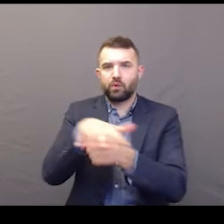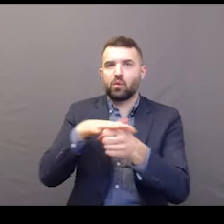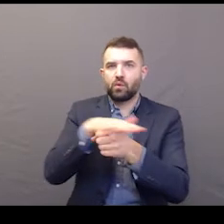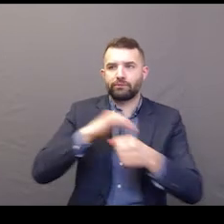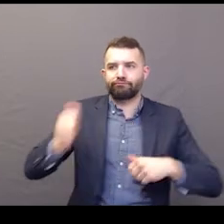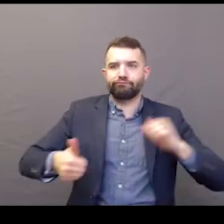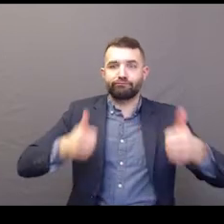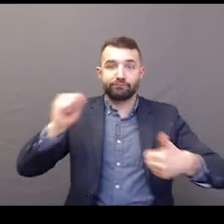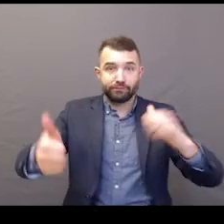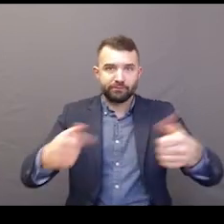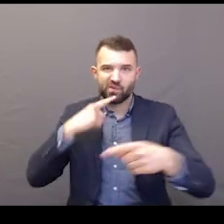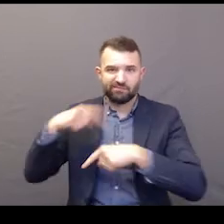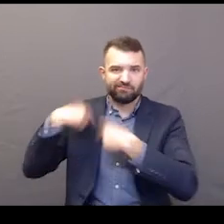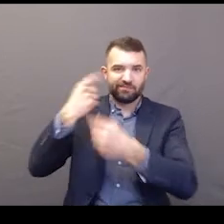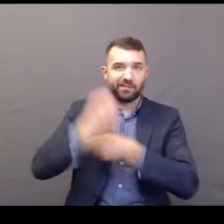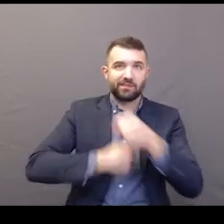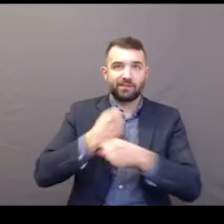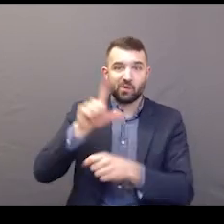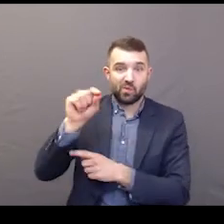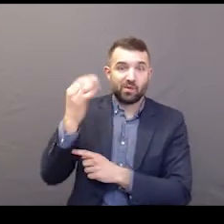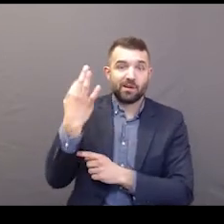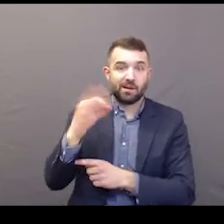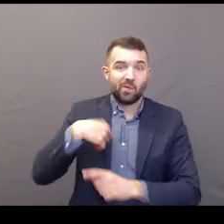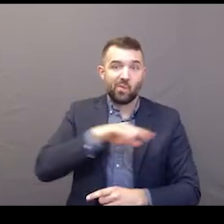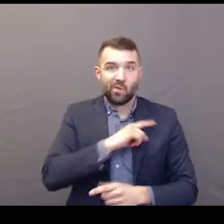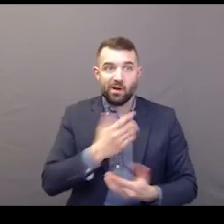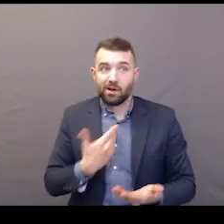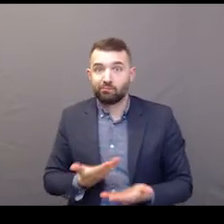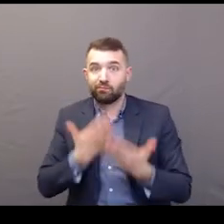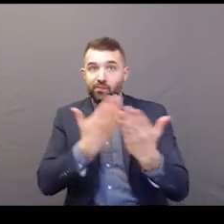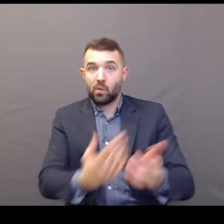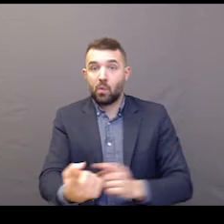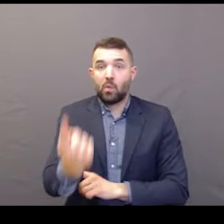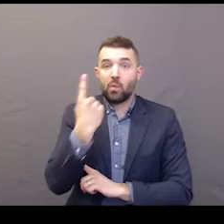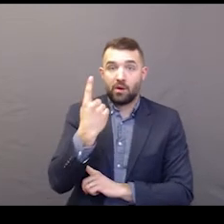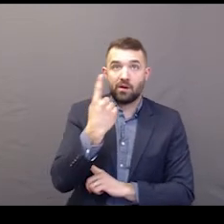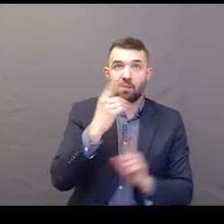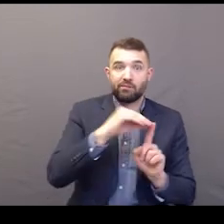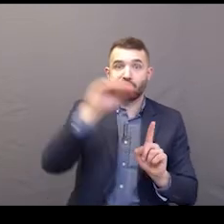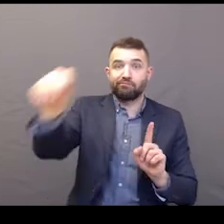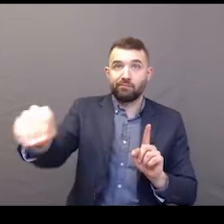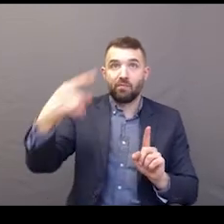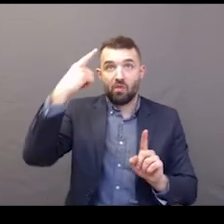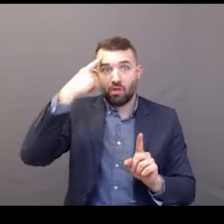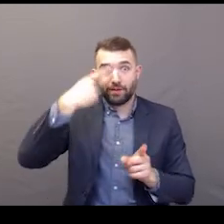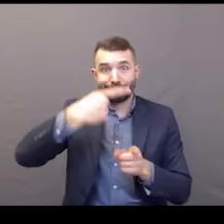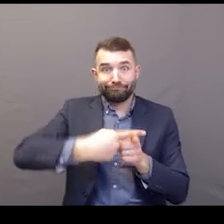We have proposed to move one of Bothell’s Stride BRT stations, originally planned for the intersection of Valley View Road and 108th Avenue NE,